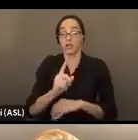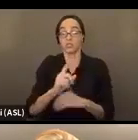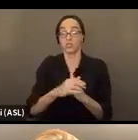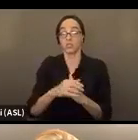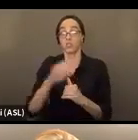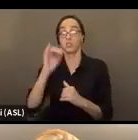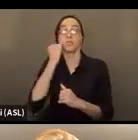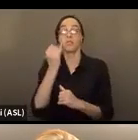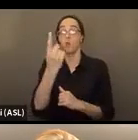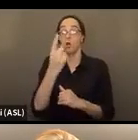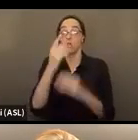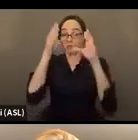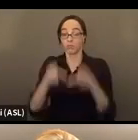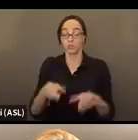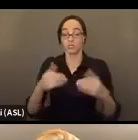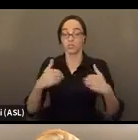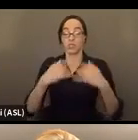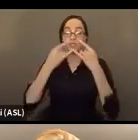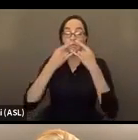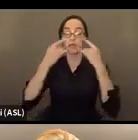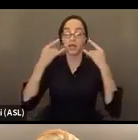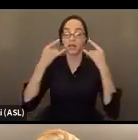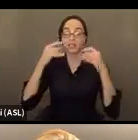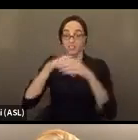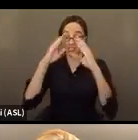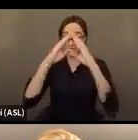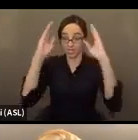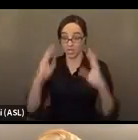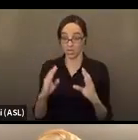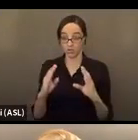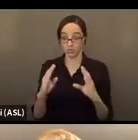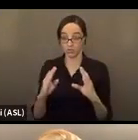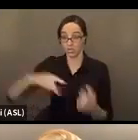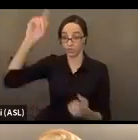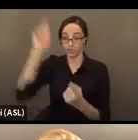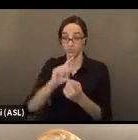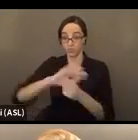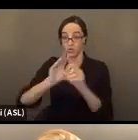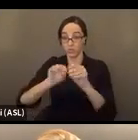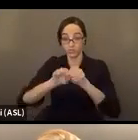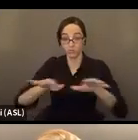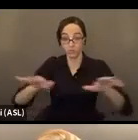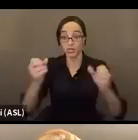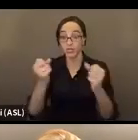it reduces the chance of covid spreading by 75 percent within that within that household